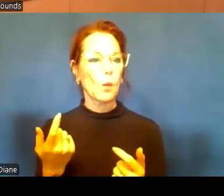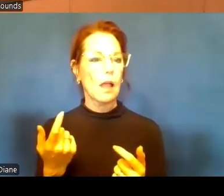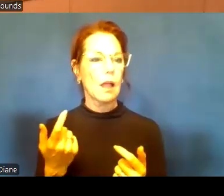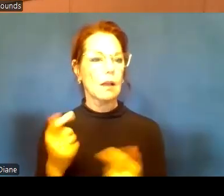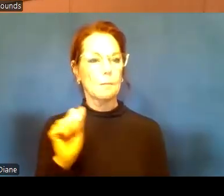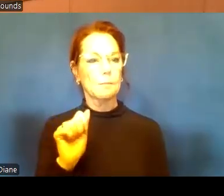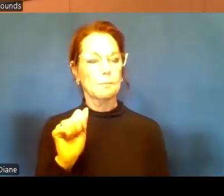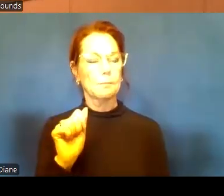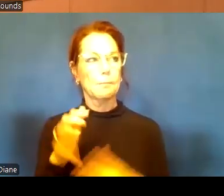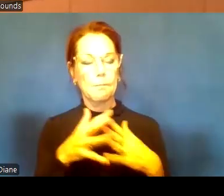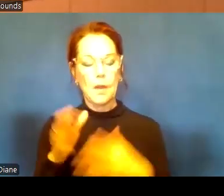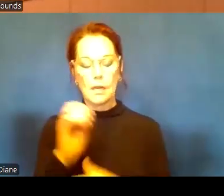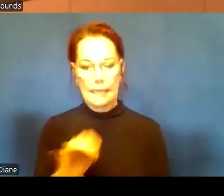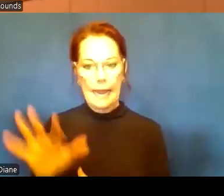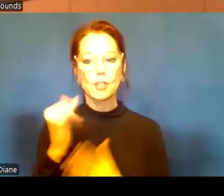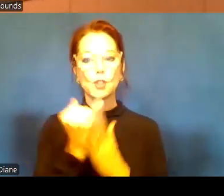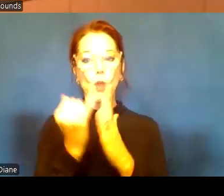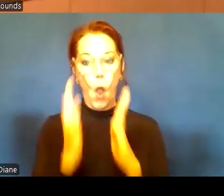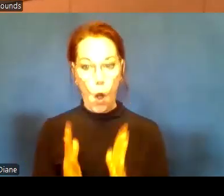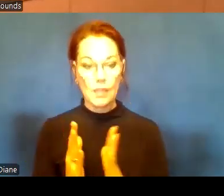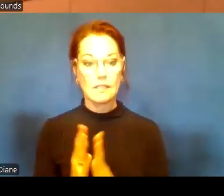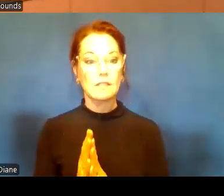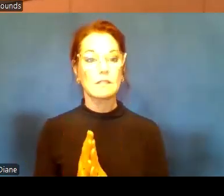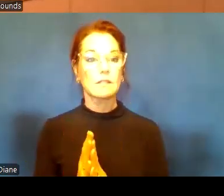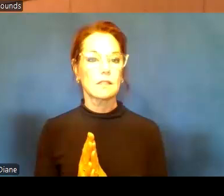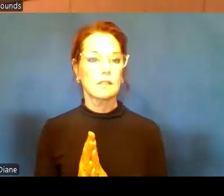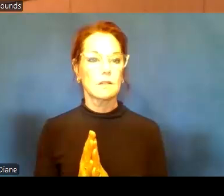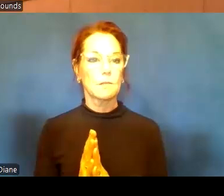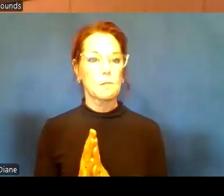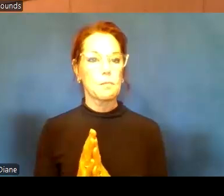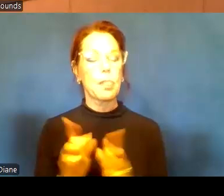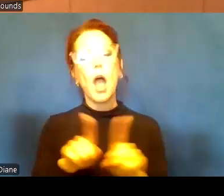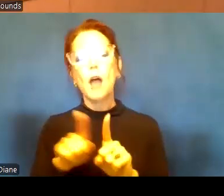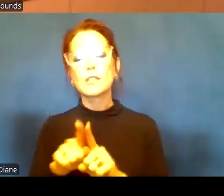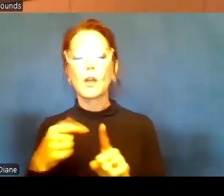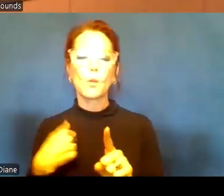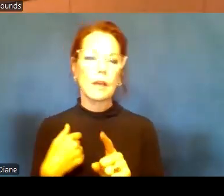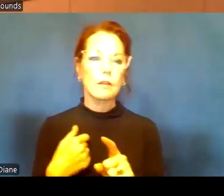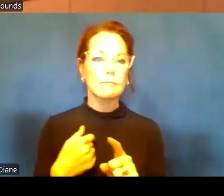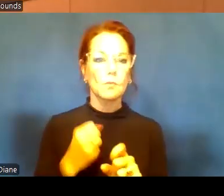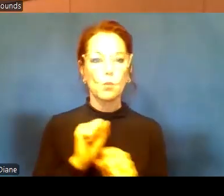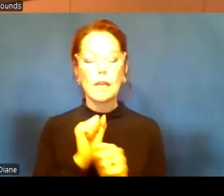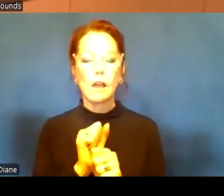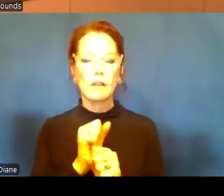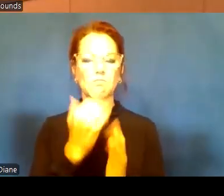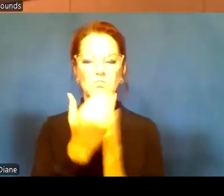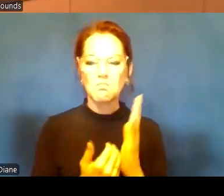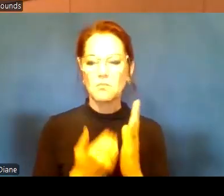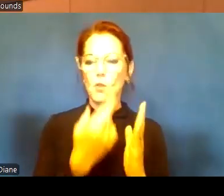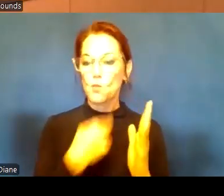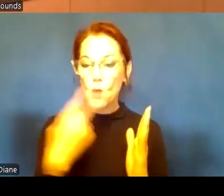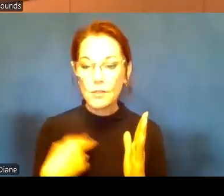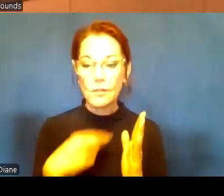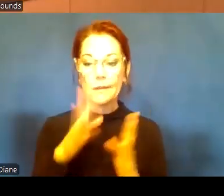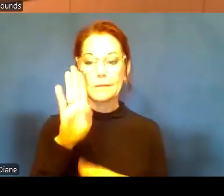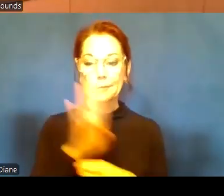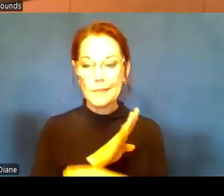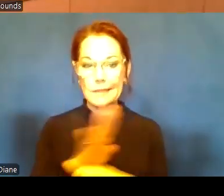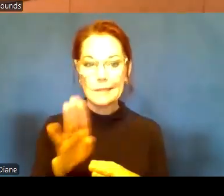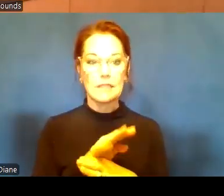working on a directory of um businesses restaurants um that that support local